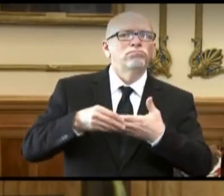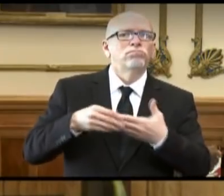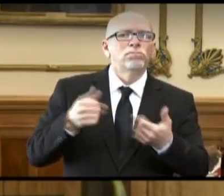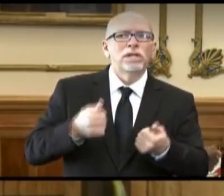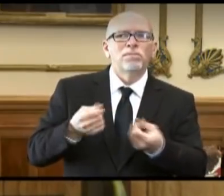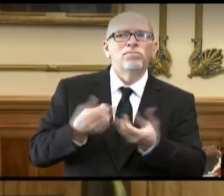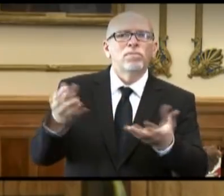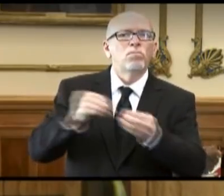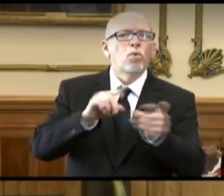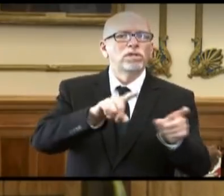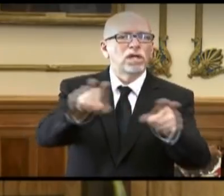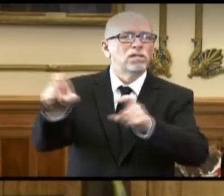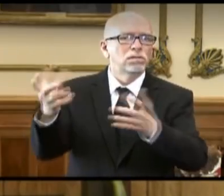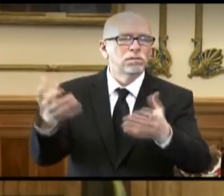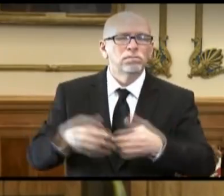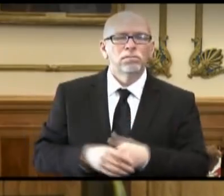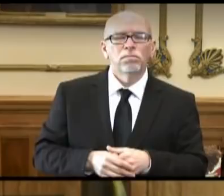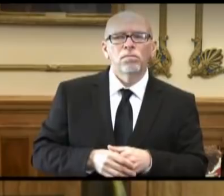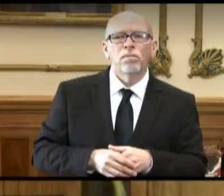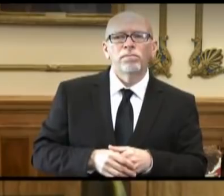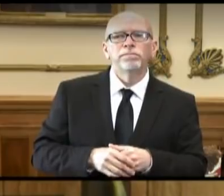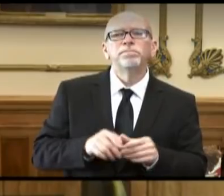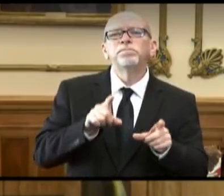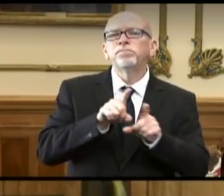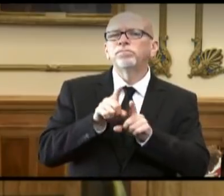CAPACITY, THAT THERE WOULD BE SOME WAYS TO EXPAND THAT AND